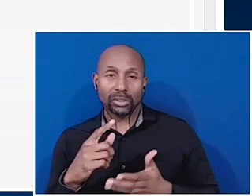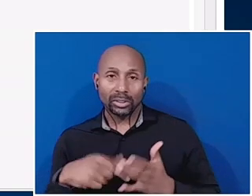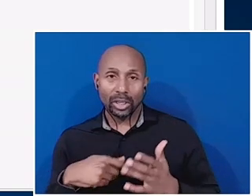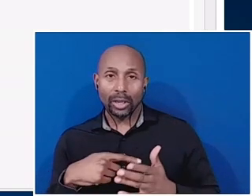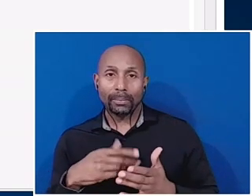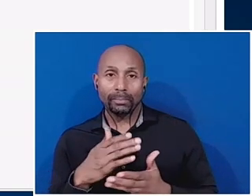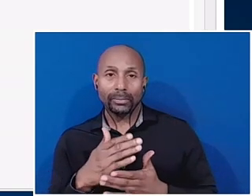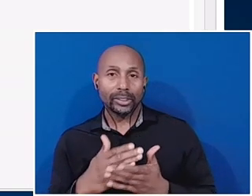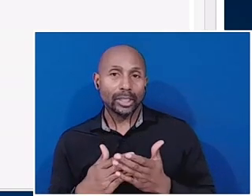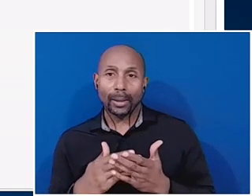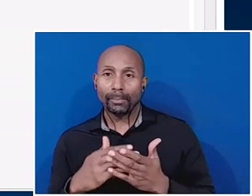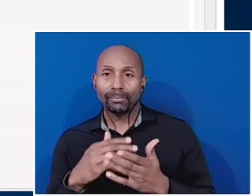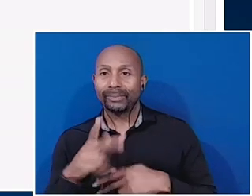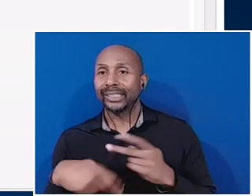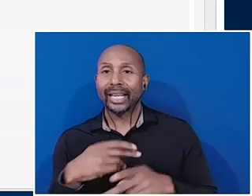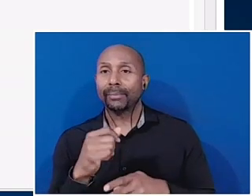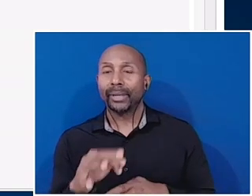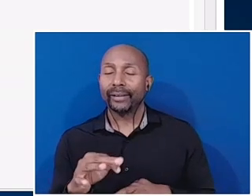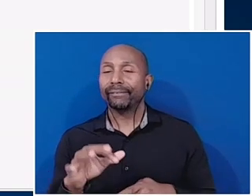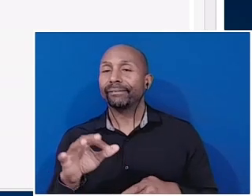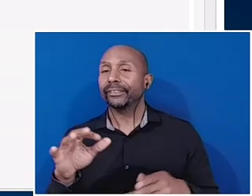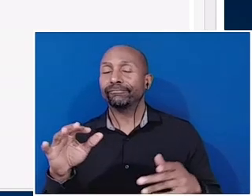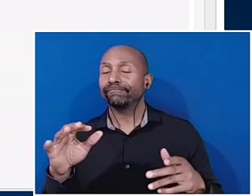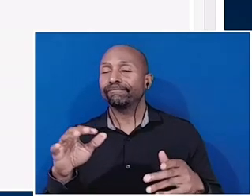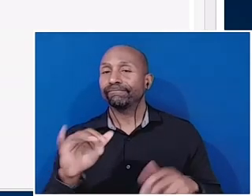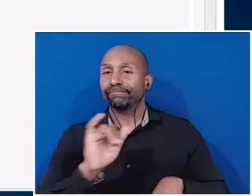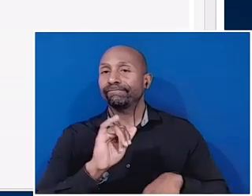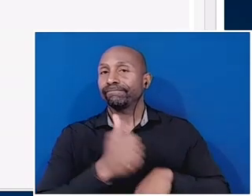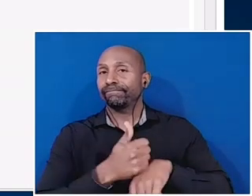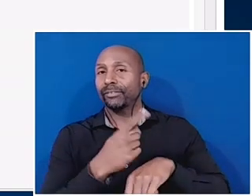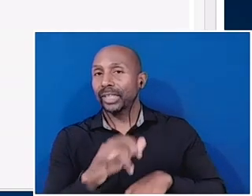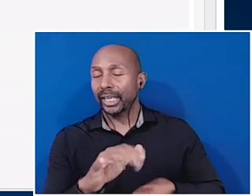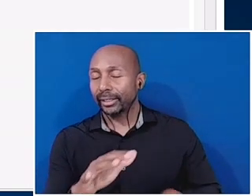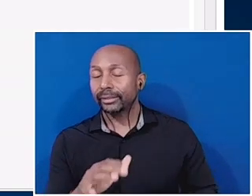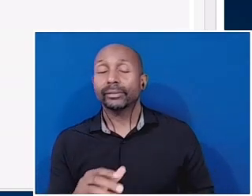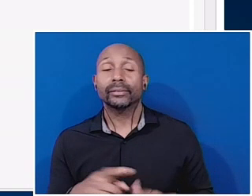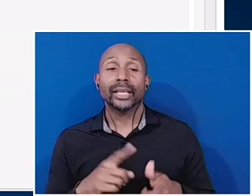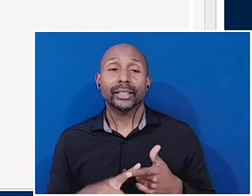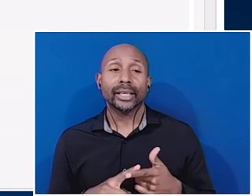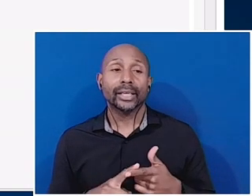(2) being separate from (1), then it says